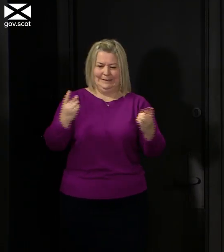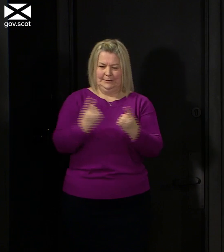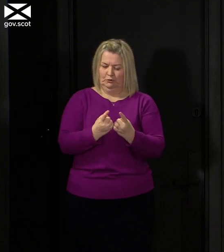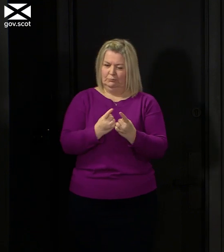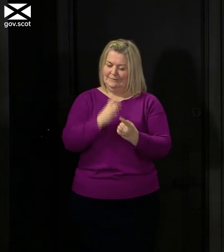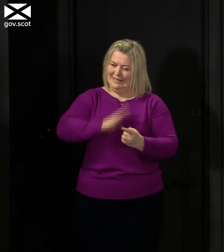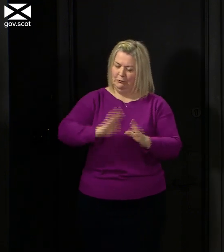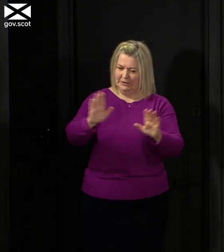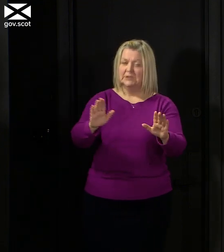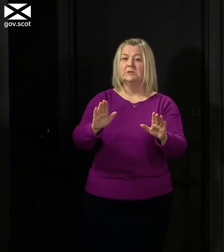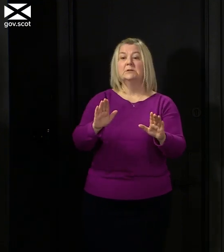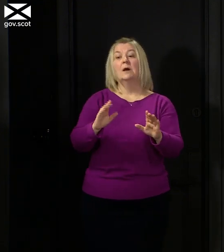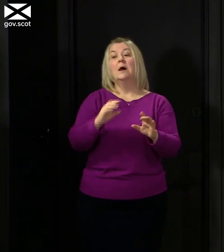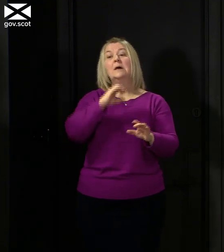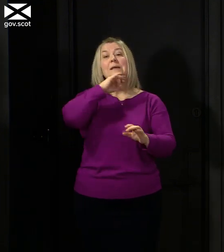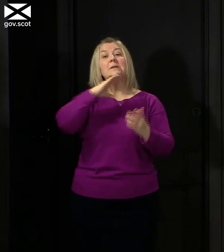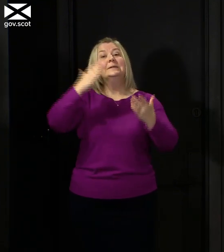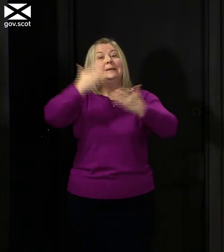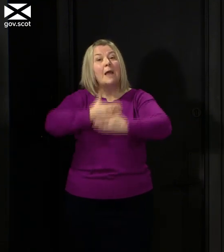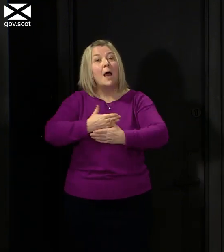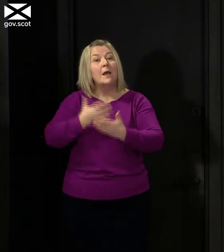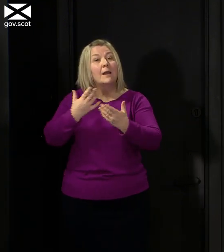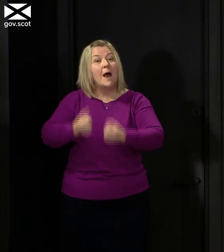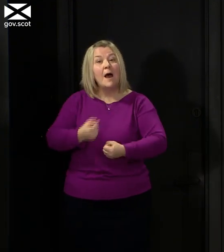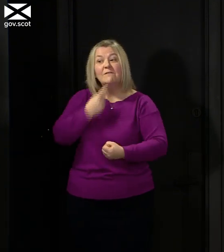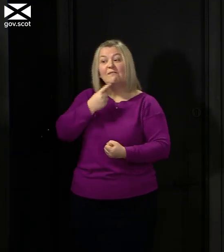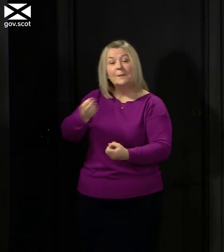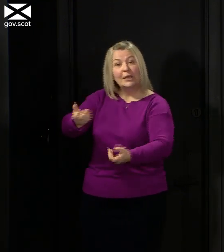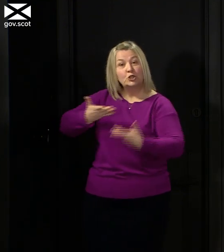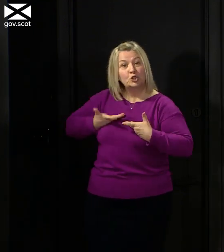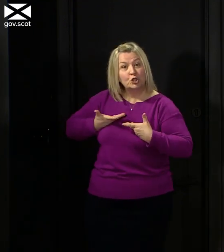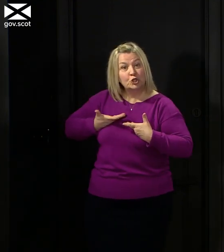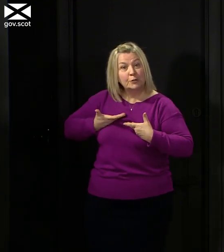reflected the information we had at the time, a couple of hours after the query, and up